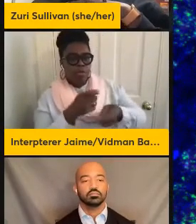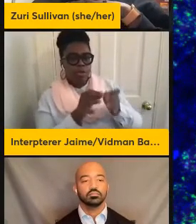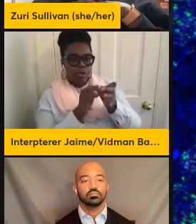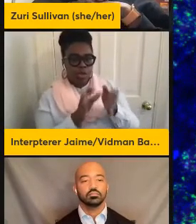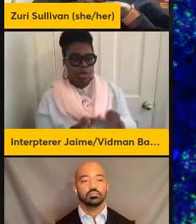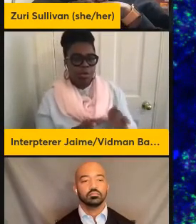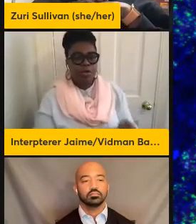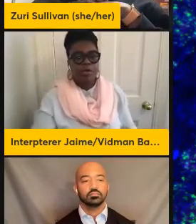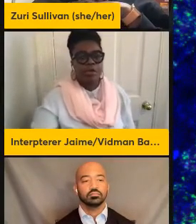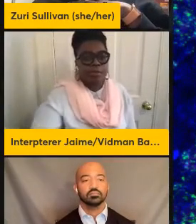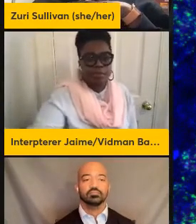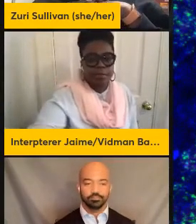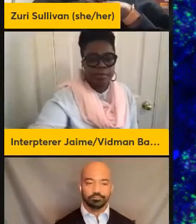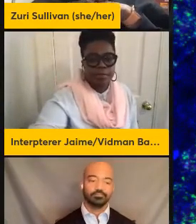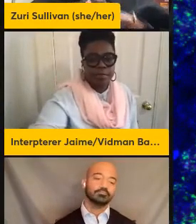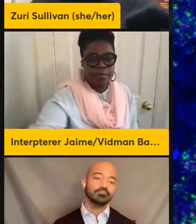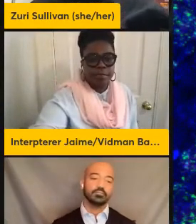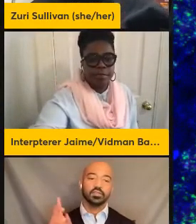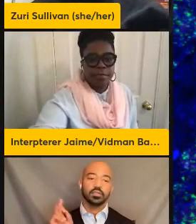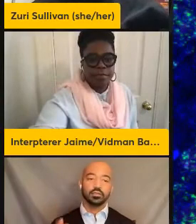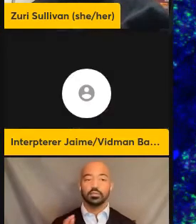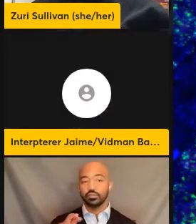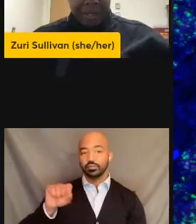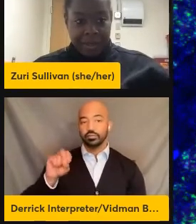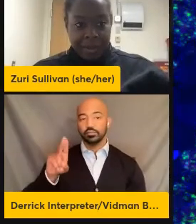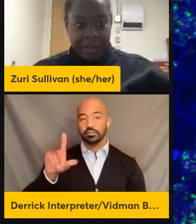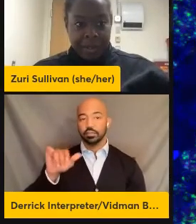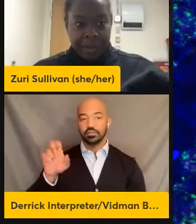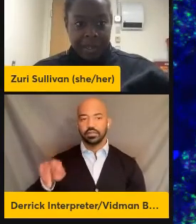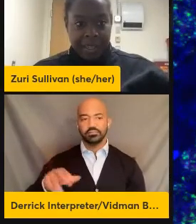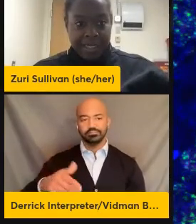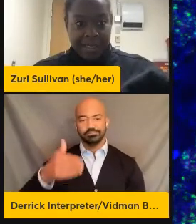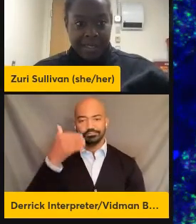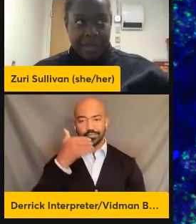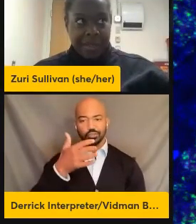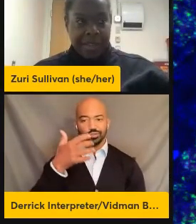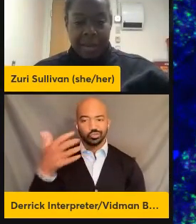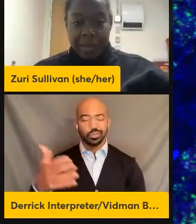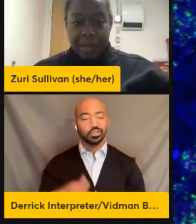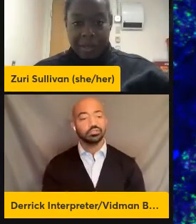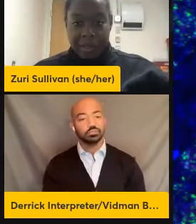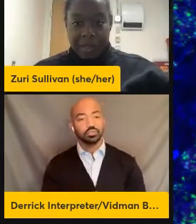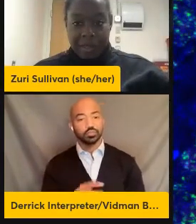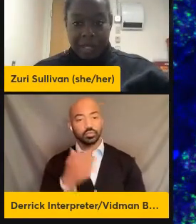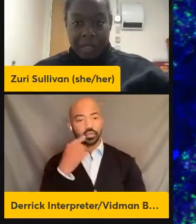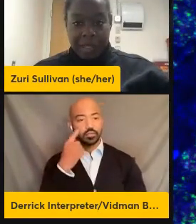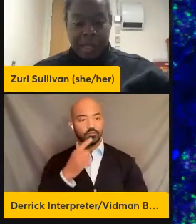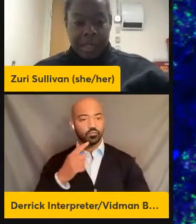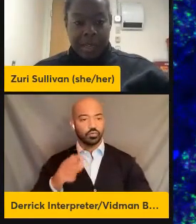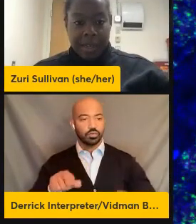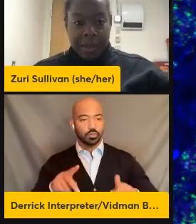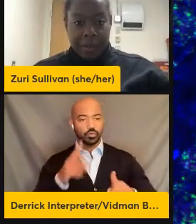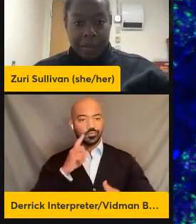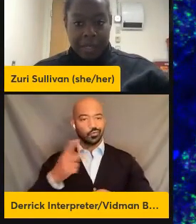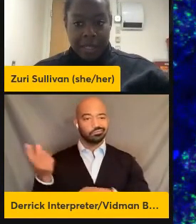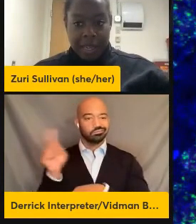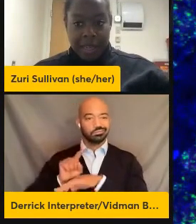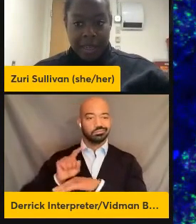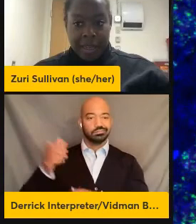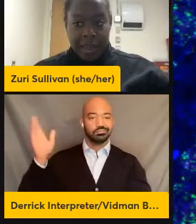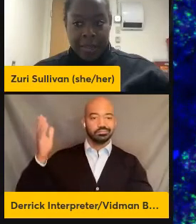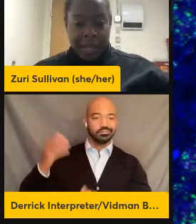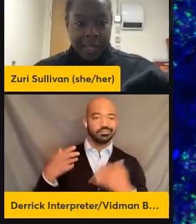Dr. Zuri Sullivan: Thank you so much, Heather, and thank you to the organizers for the opportunity to speak today. blackened